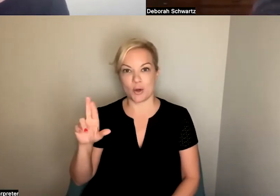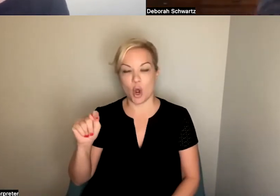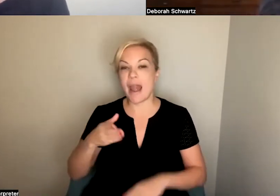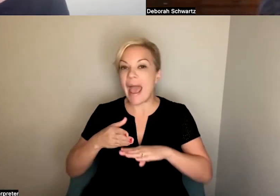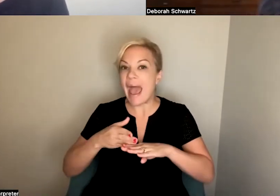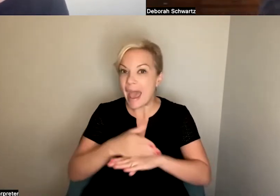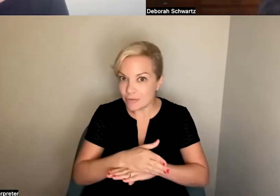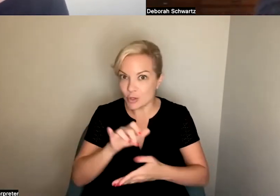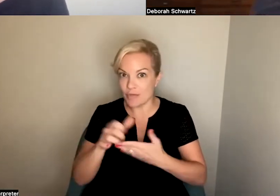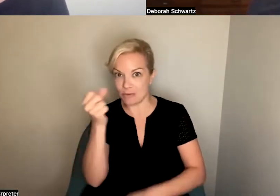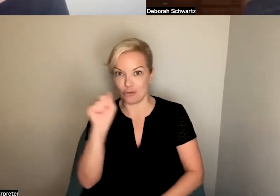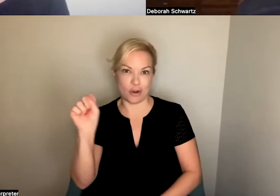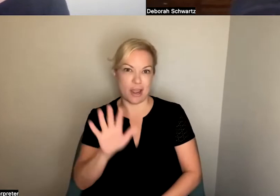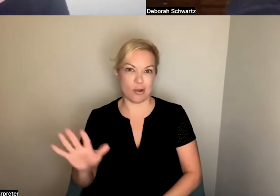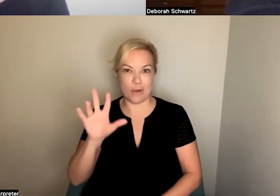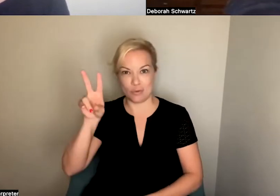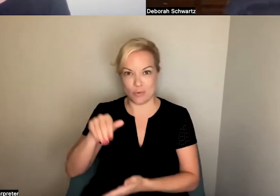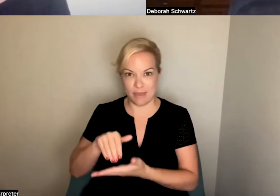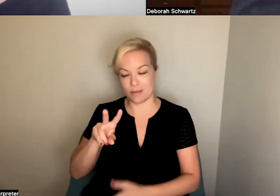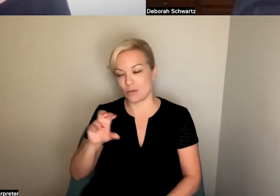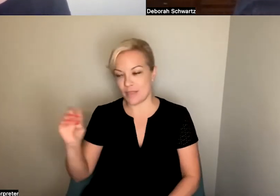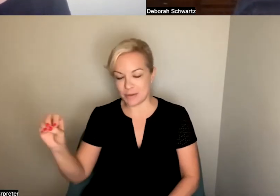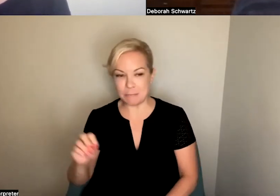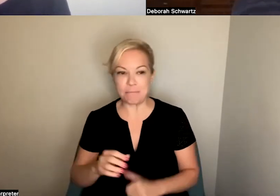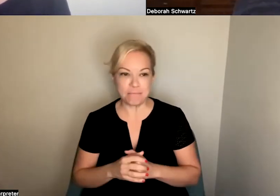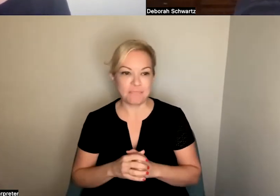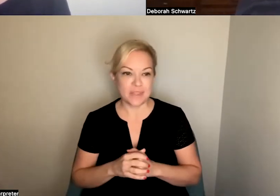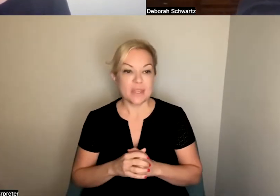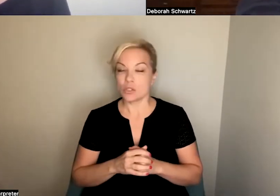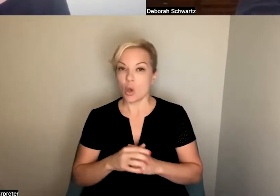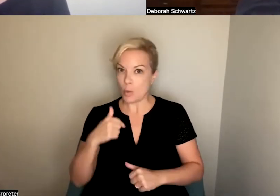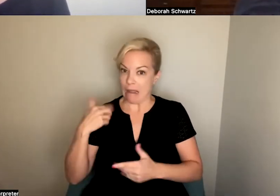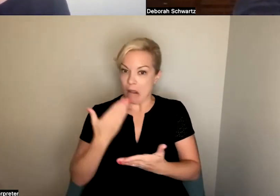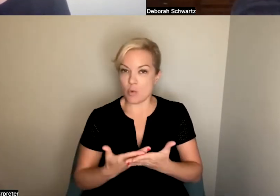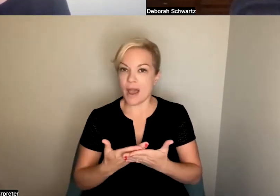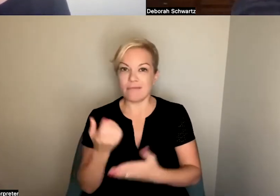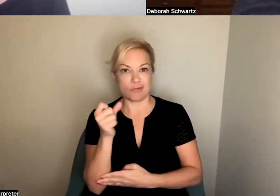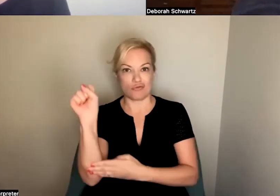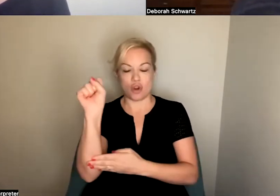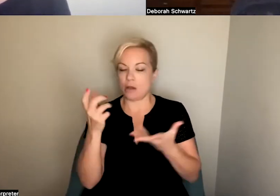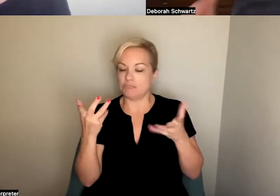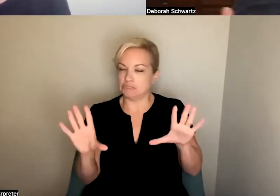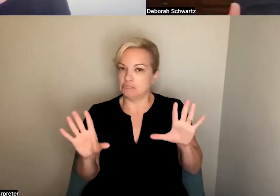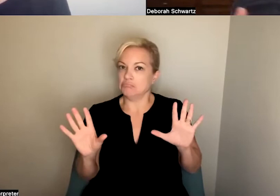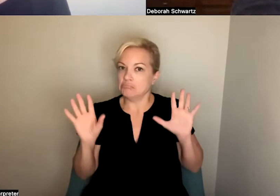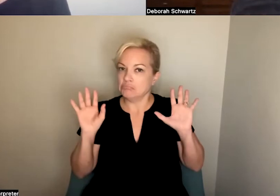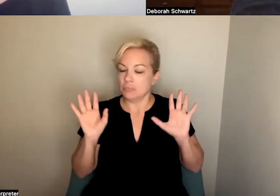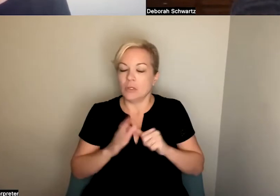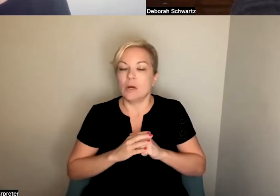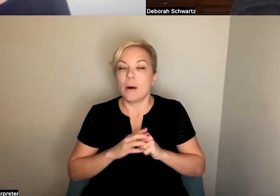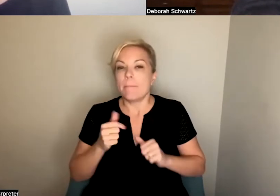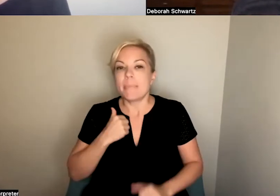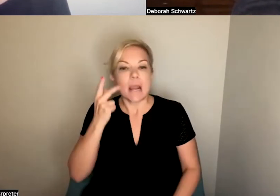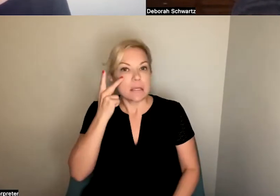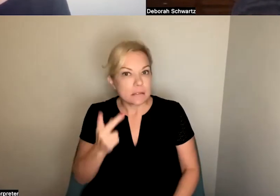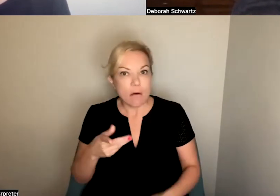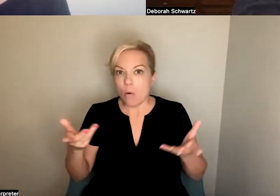was over by the time I got there and one of the things that I saw was people who hadn't - had